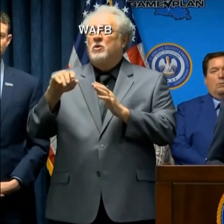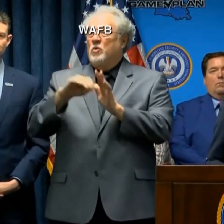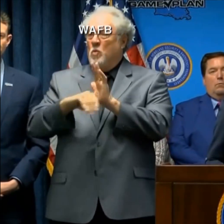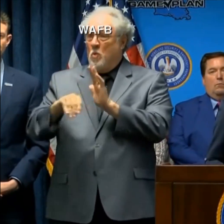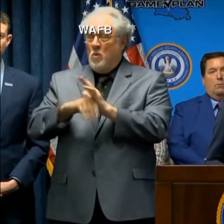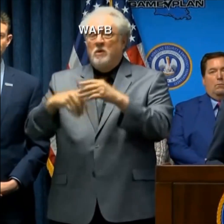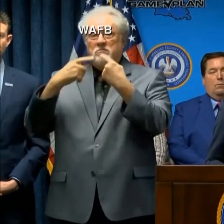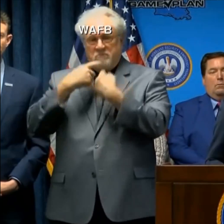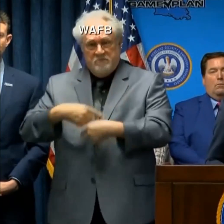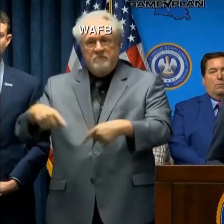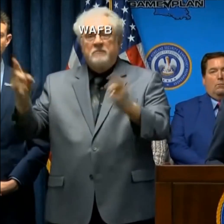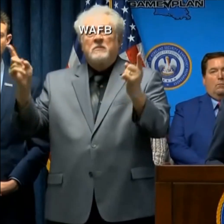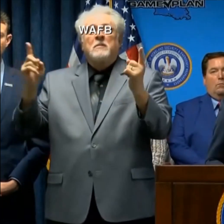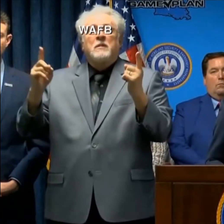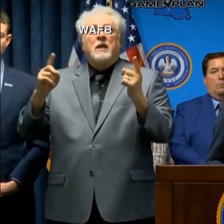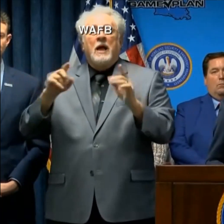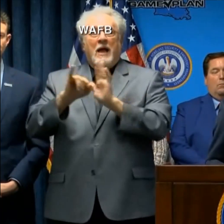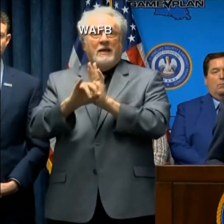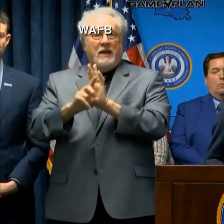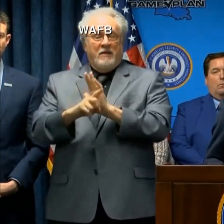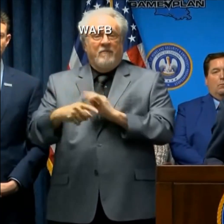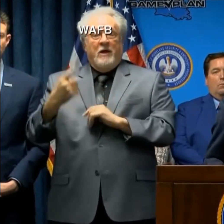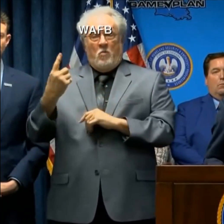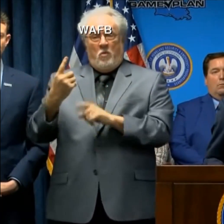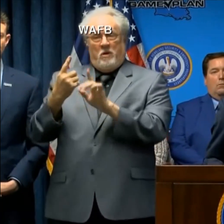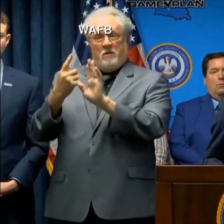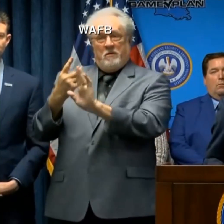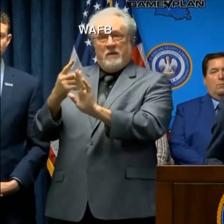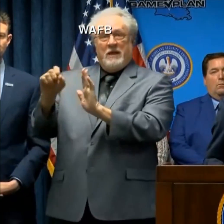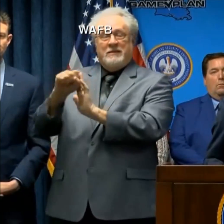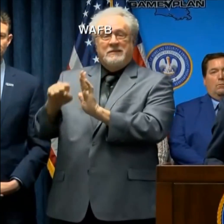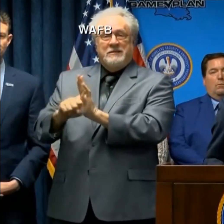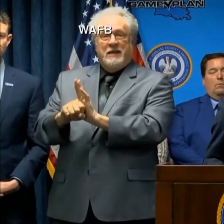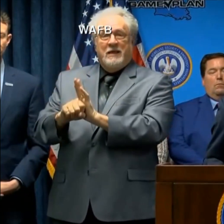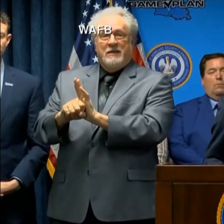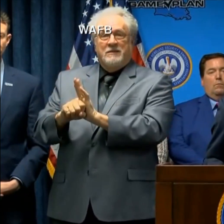public notice today identifying that one of the state's product presumptive